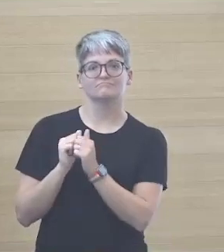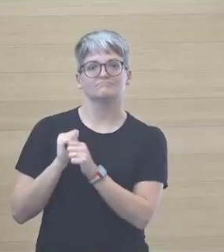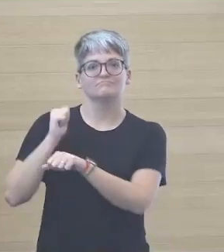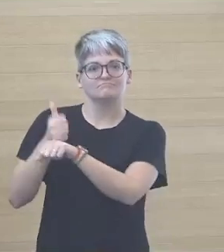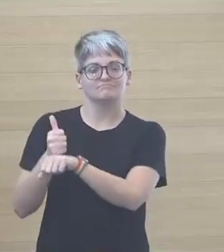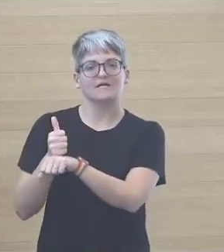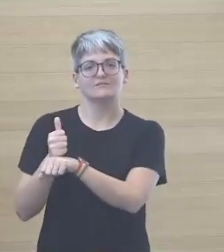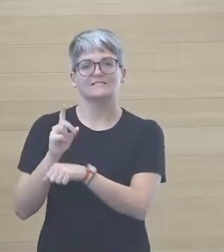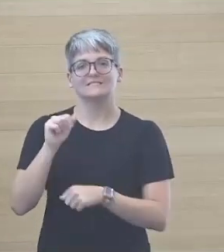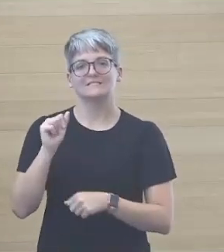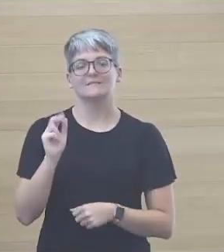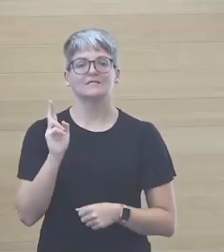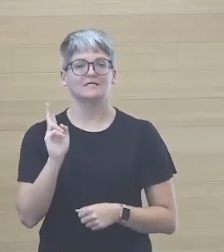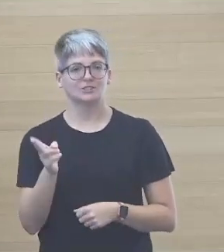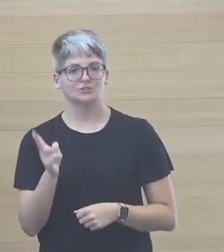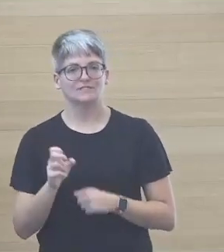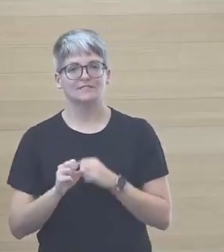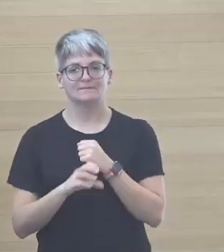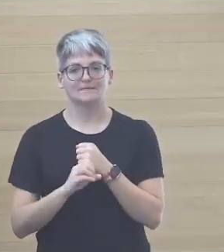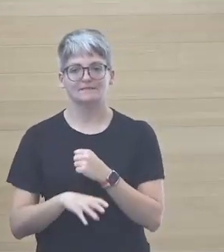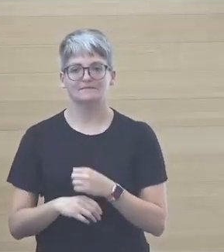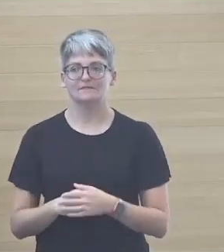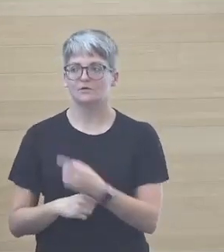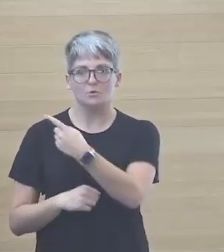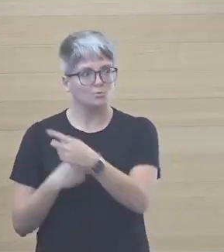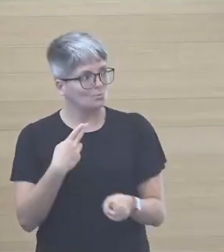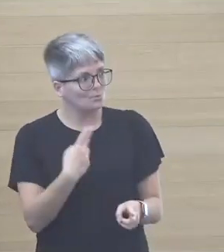And so excited to be here with you today. Your name?